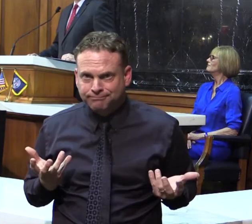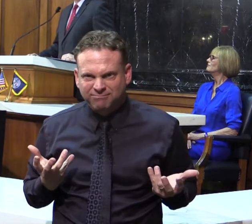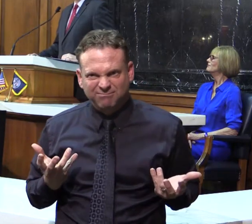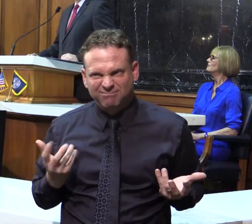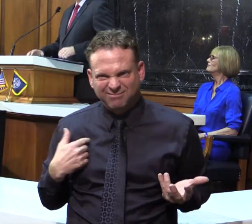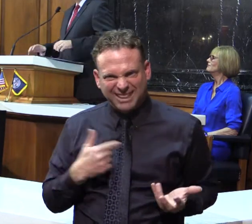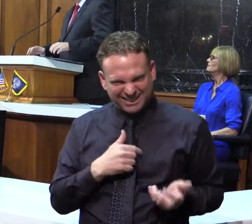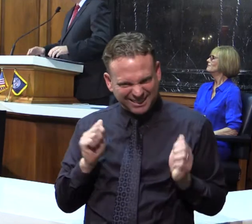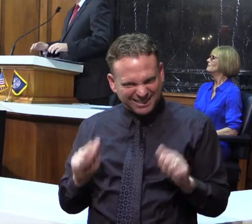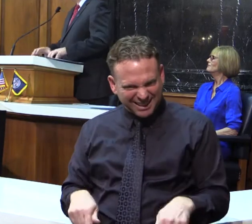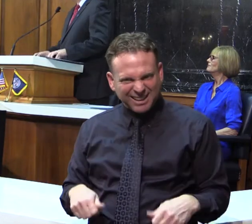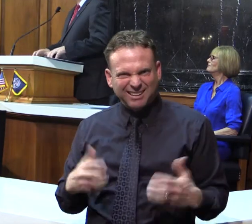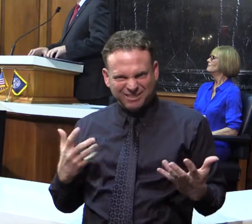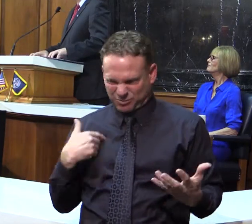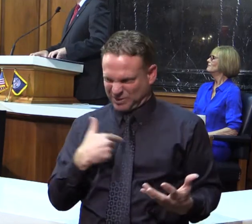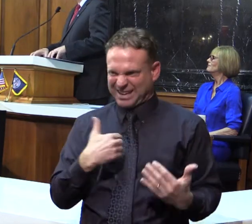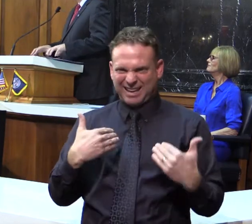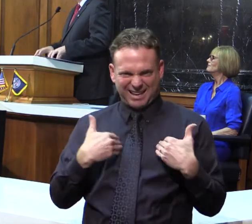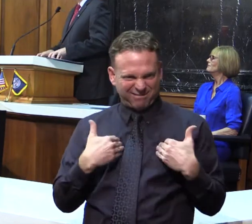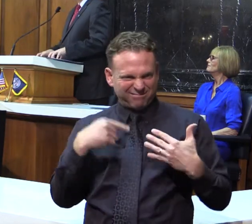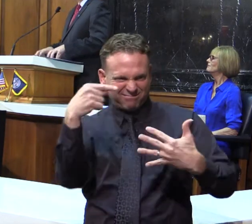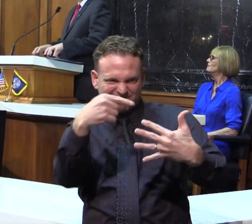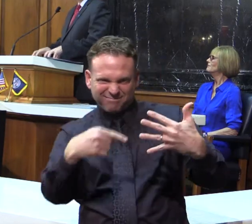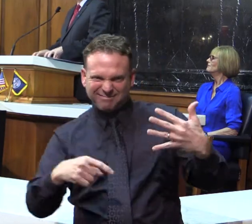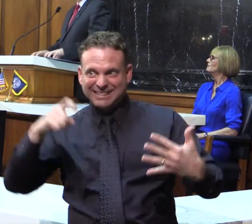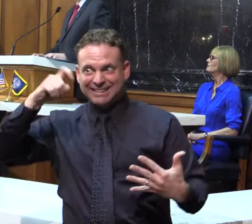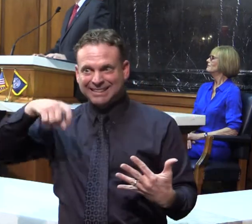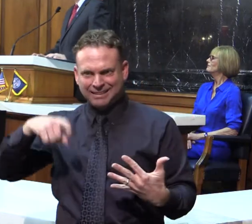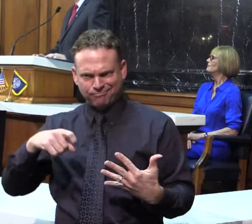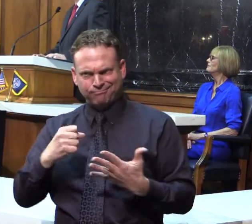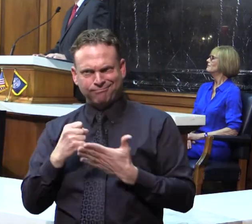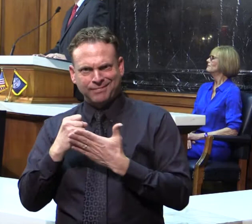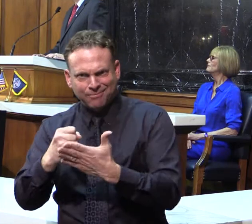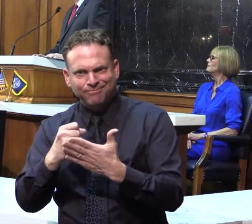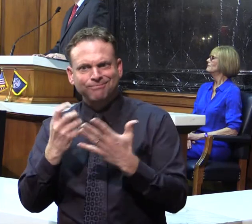work... for every student and worker in our state... who wants to get ahead.